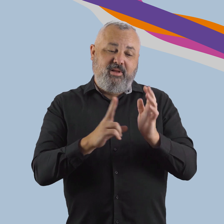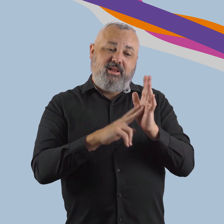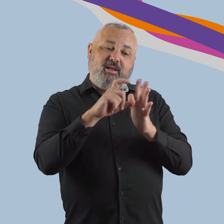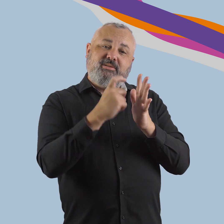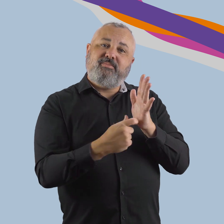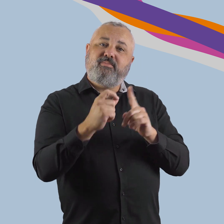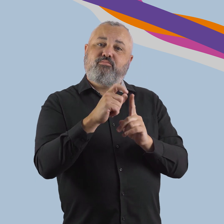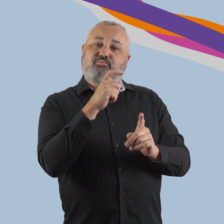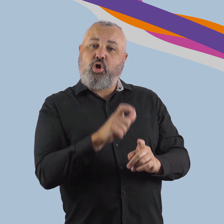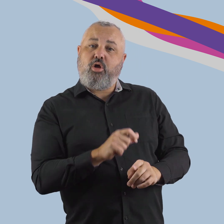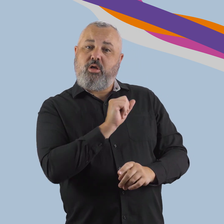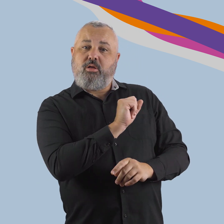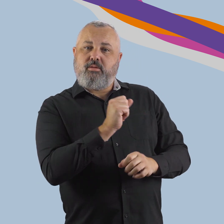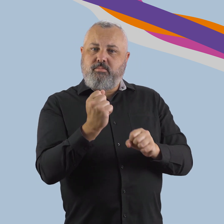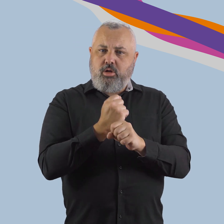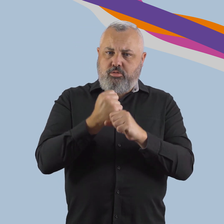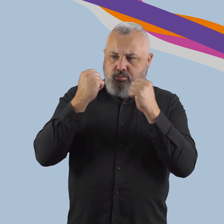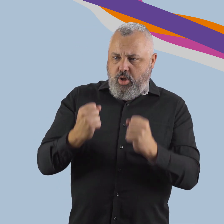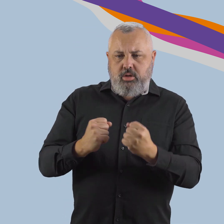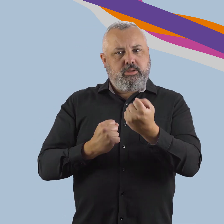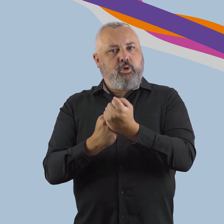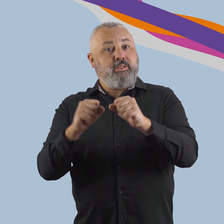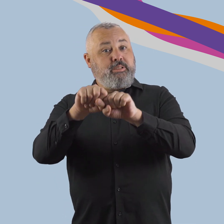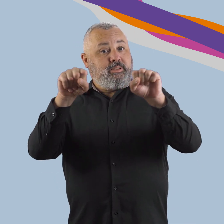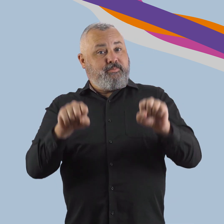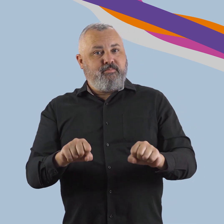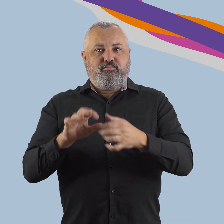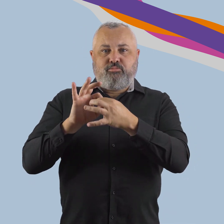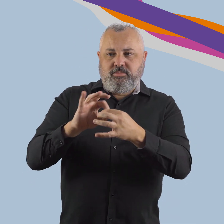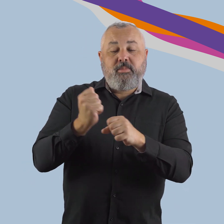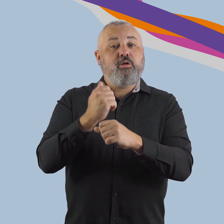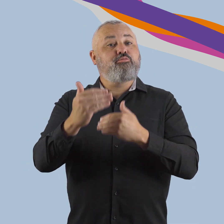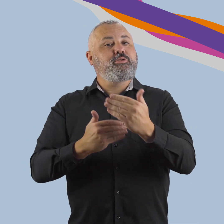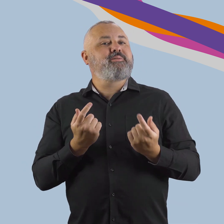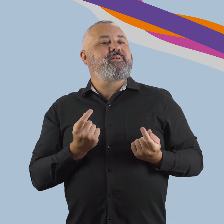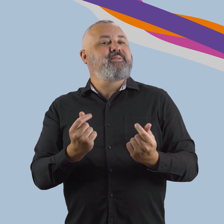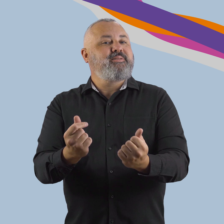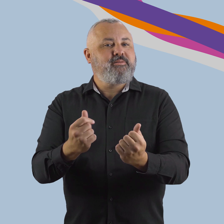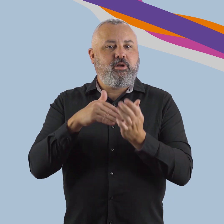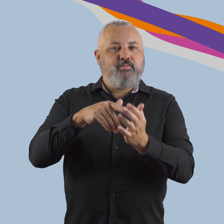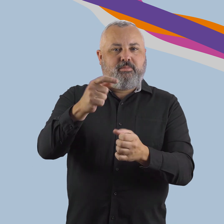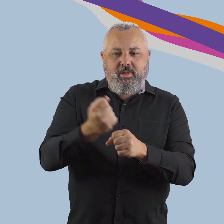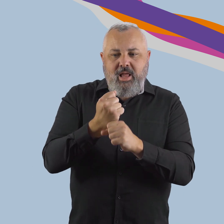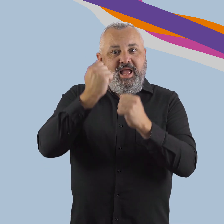Our role is to create and nurture structures and relationships that support and make it easier for you to generate the